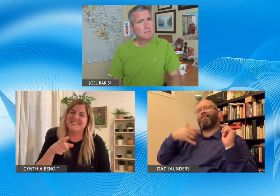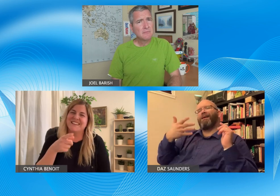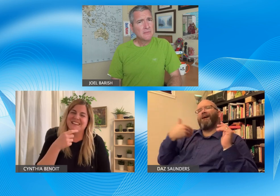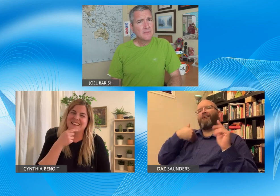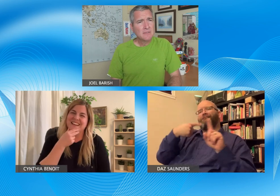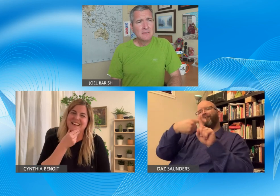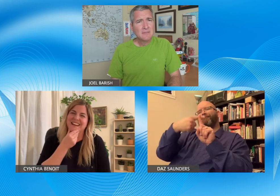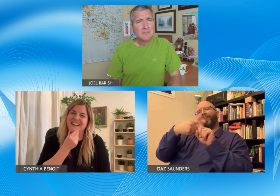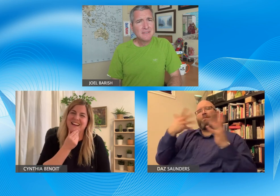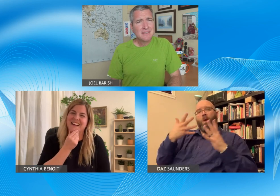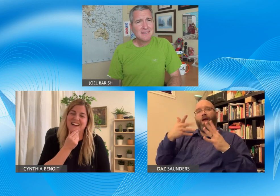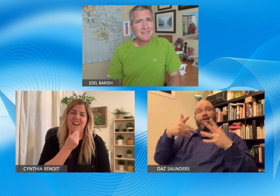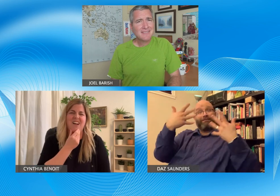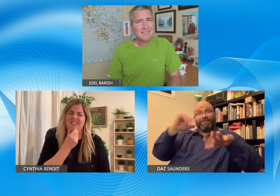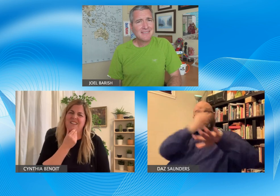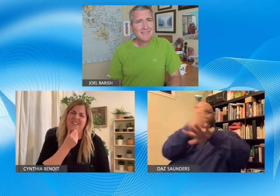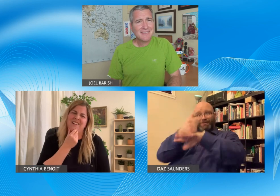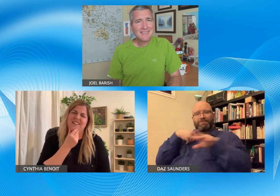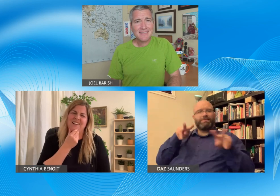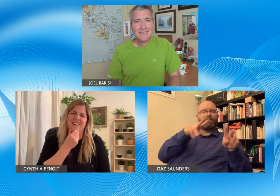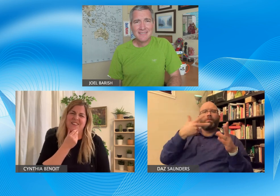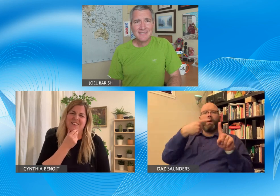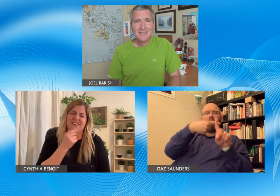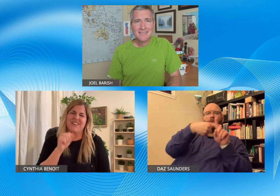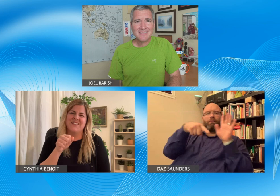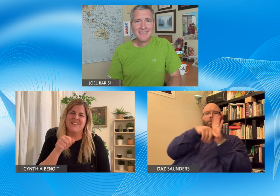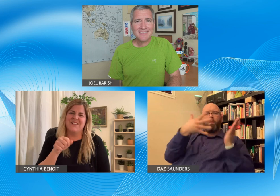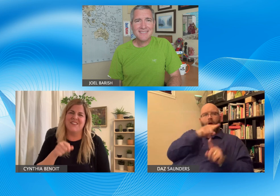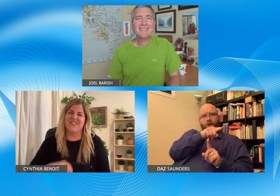That is a good question. I feel there’s some advantages about other frameworks already established.